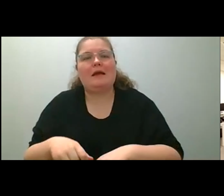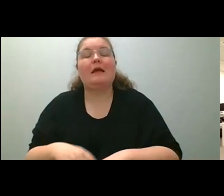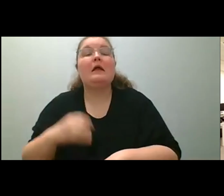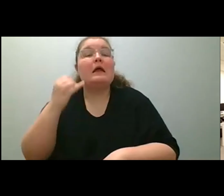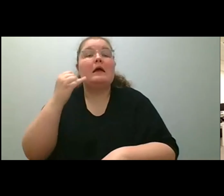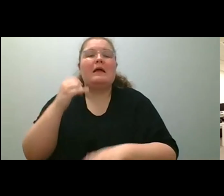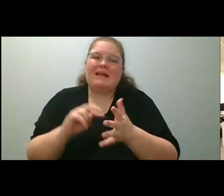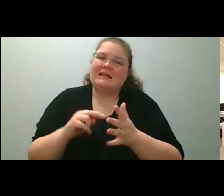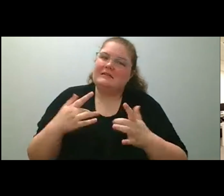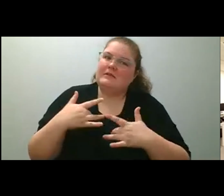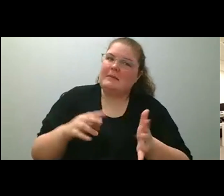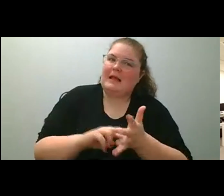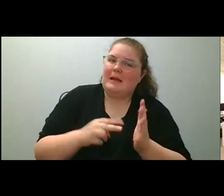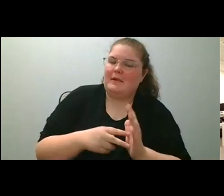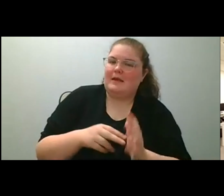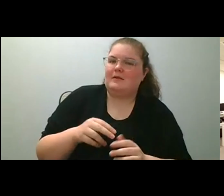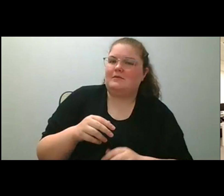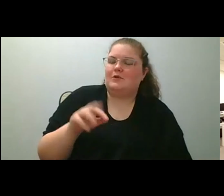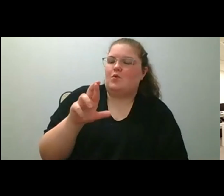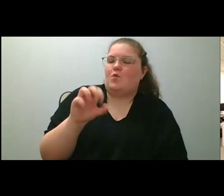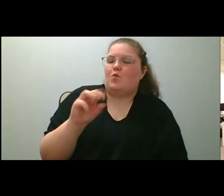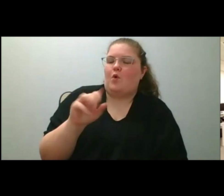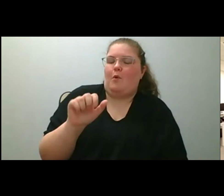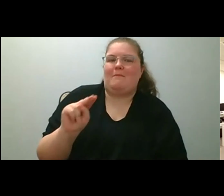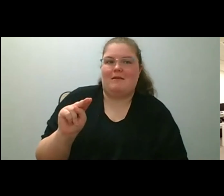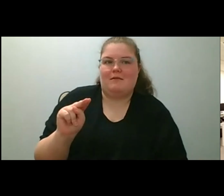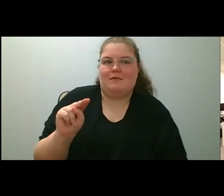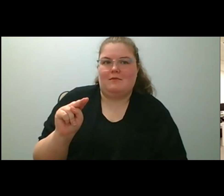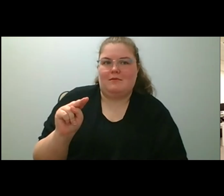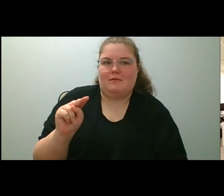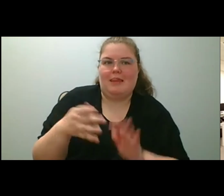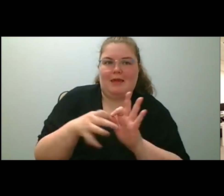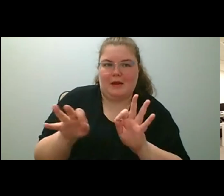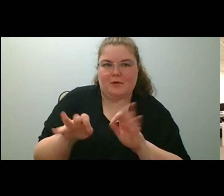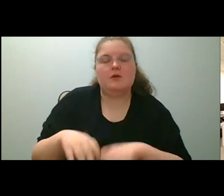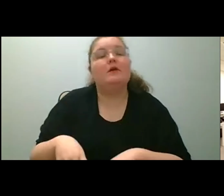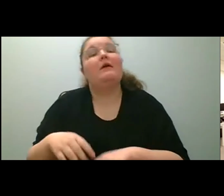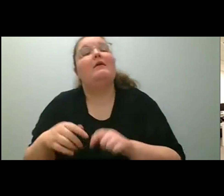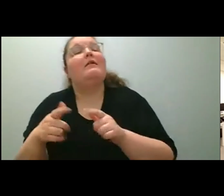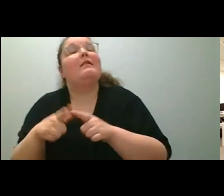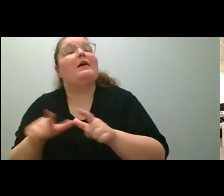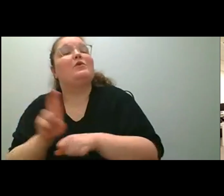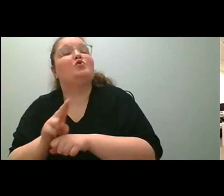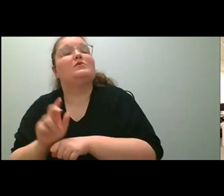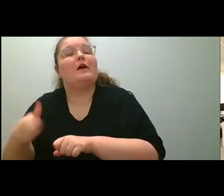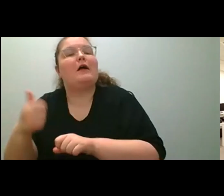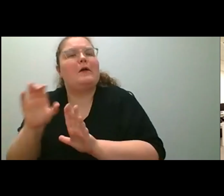would be acceptable. Languages that use different types of characters where you might not even be able to tell